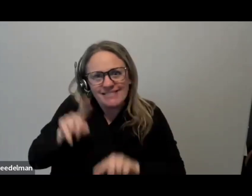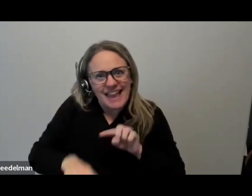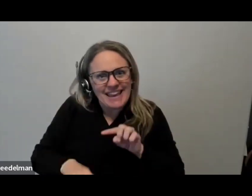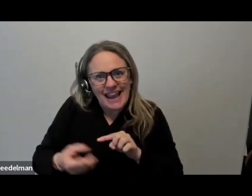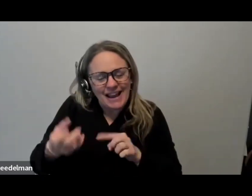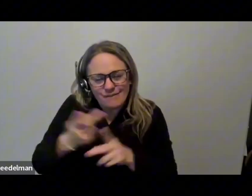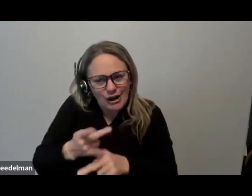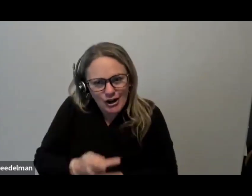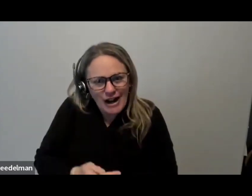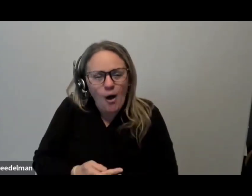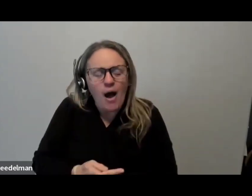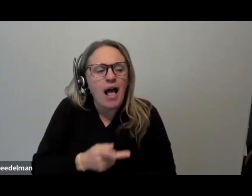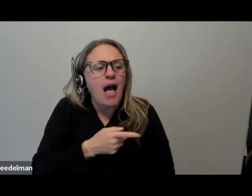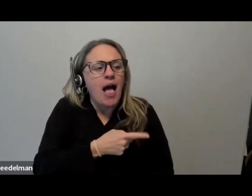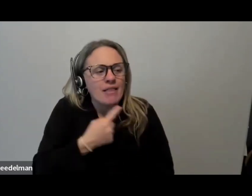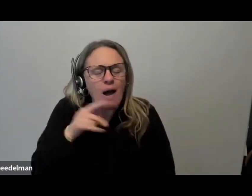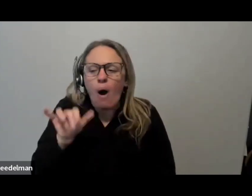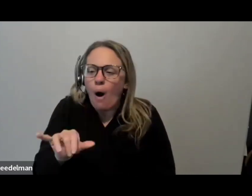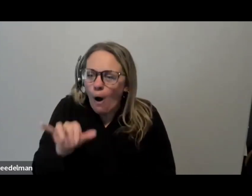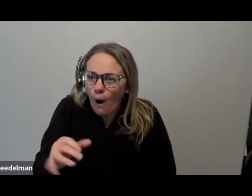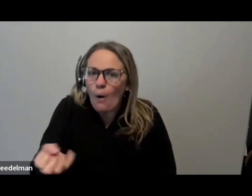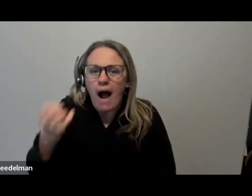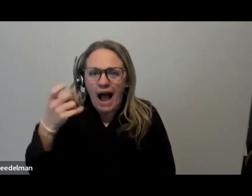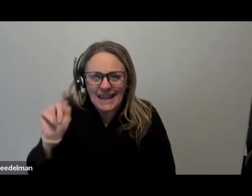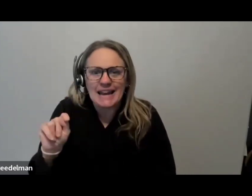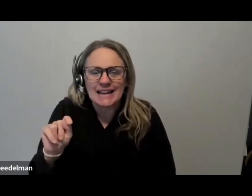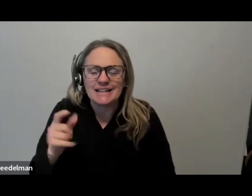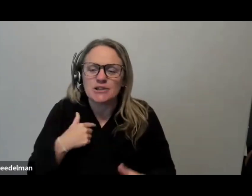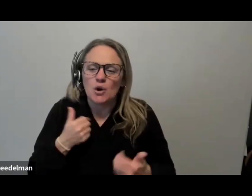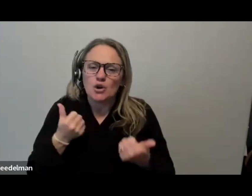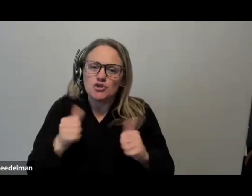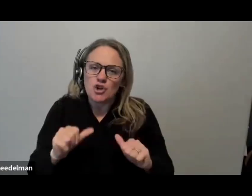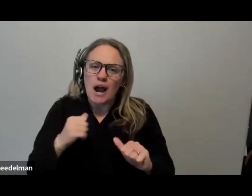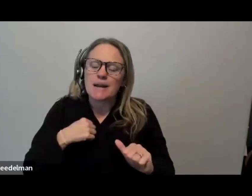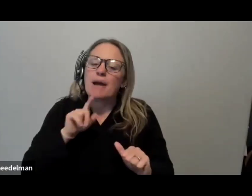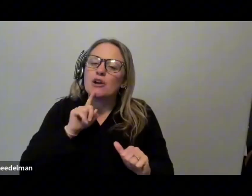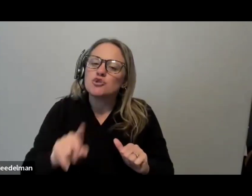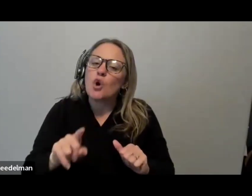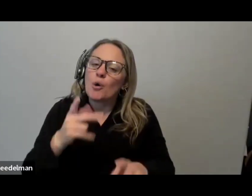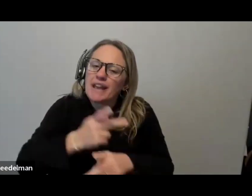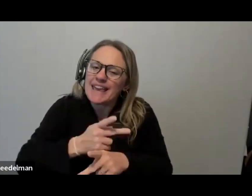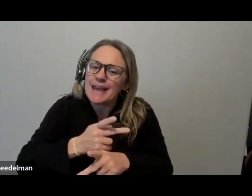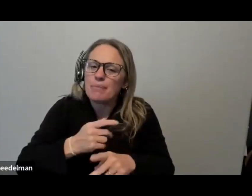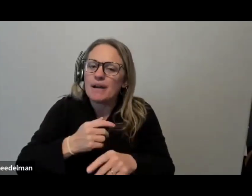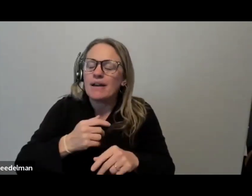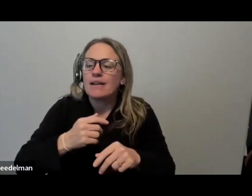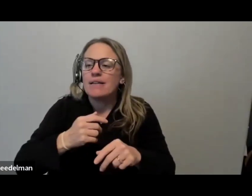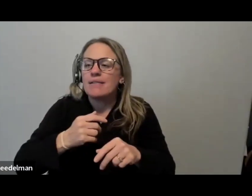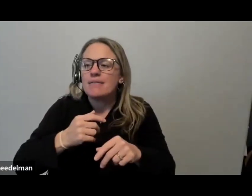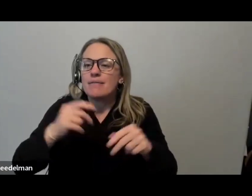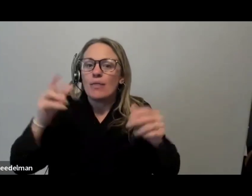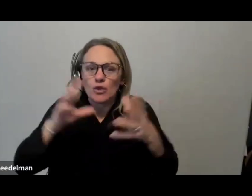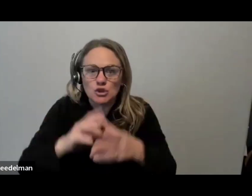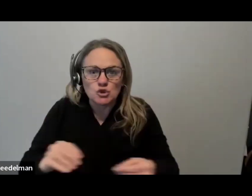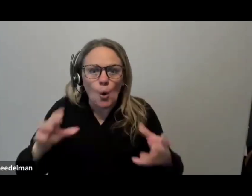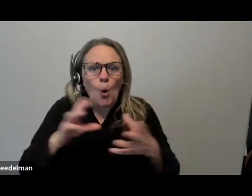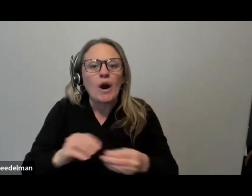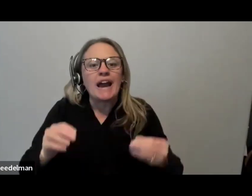And so trying to make sure that we keep that like smaller narrative of this storytelling and the user experience really at the heart of this